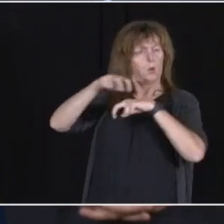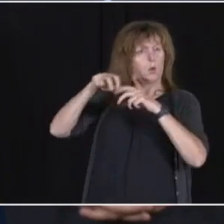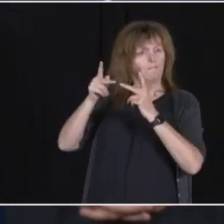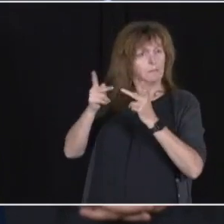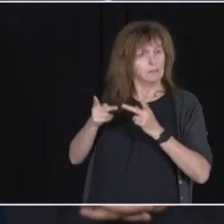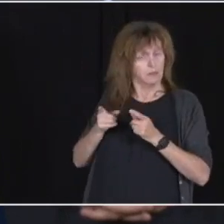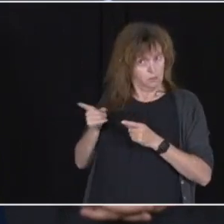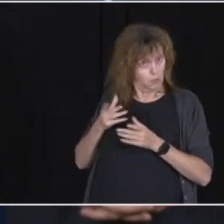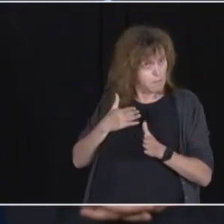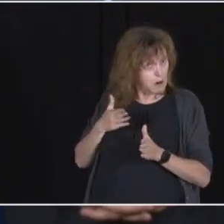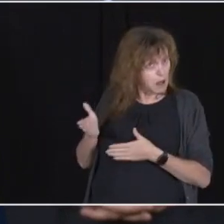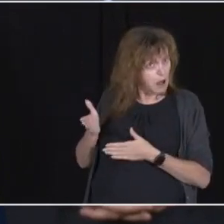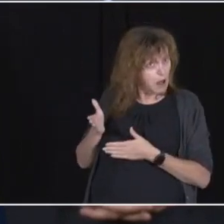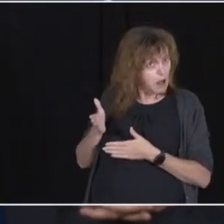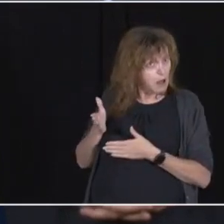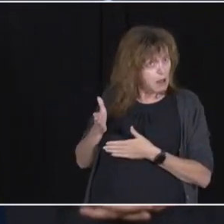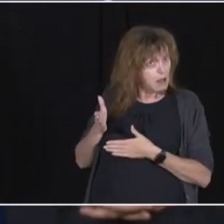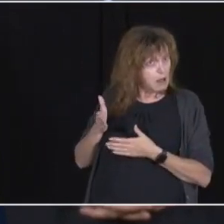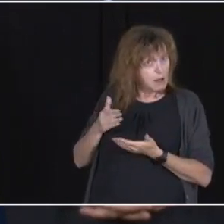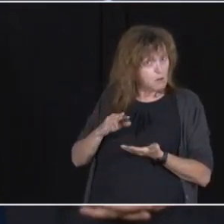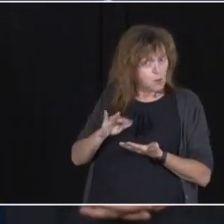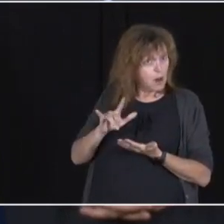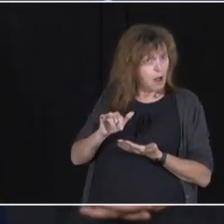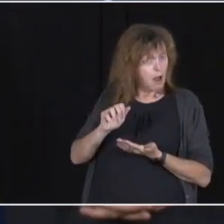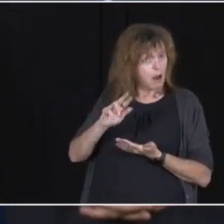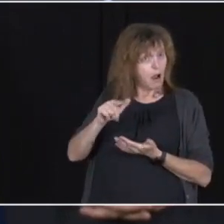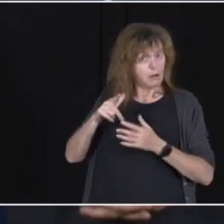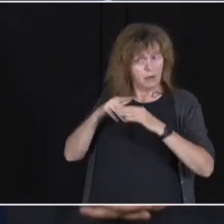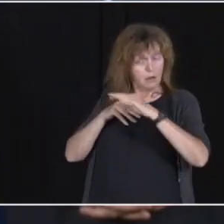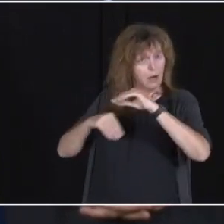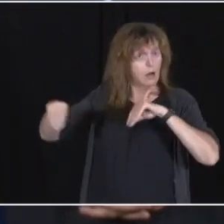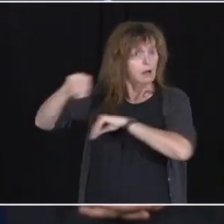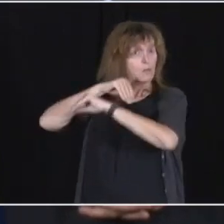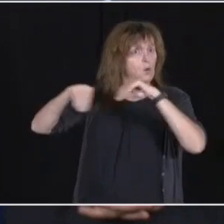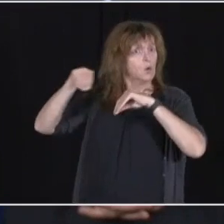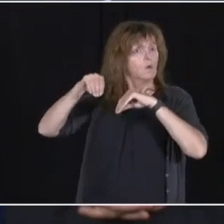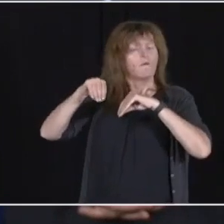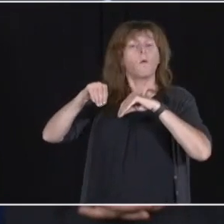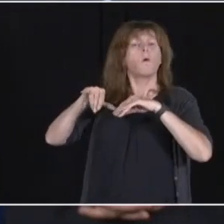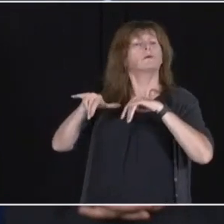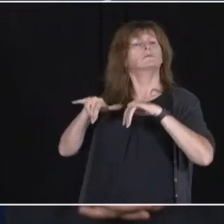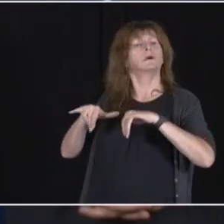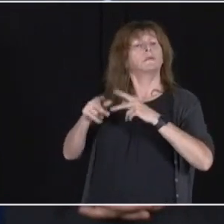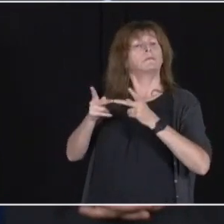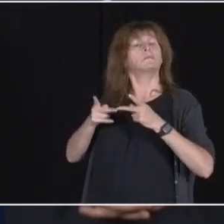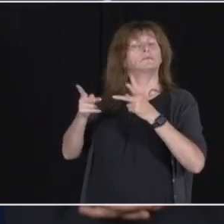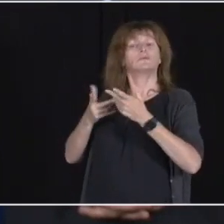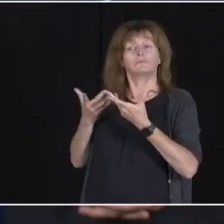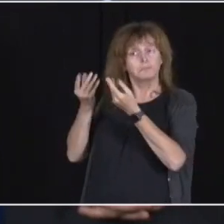I was wondering if you can help us pop speculation here. Can you can you say that you will not be